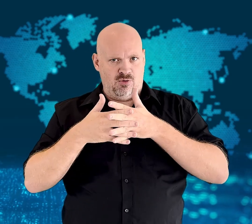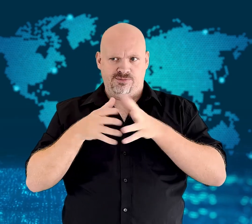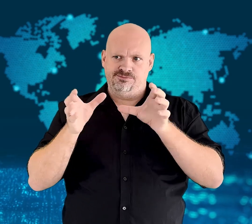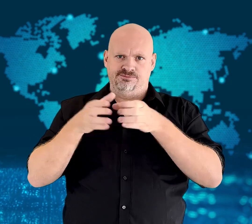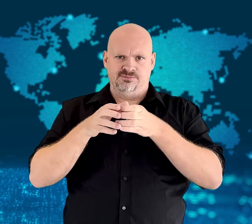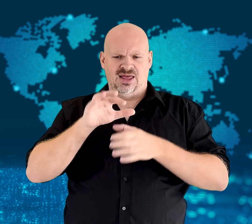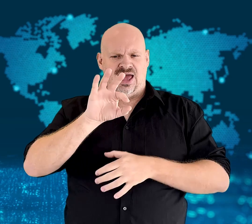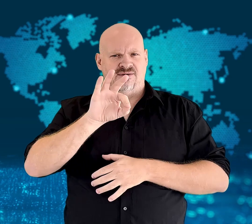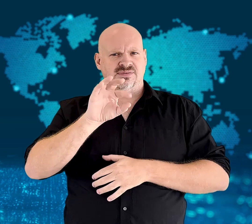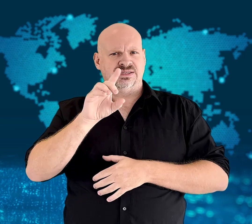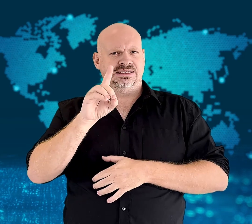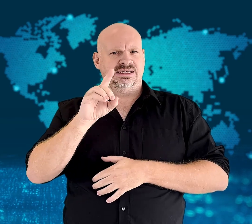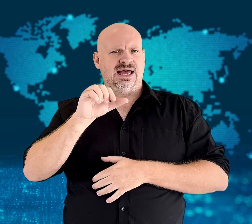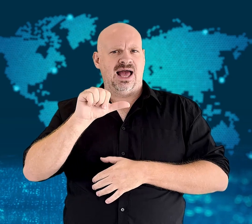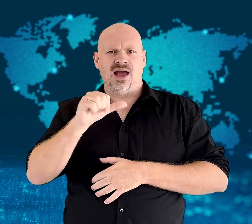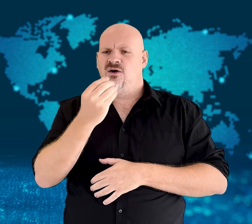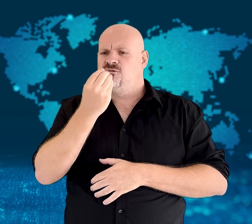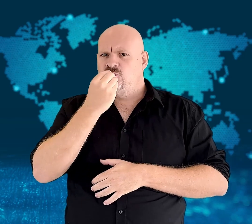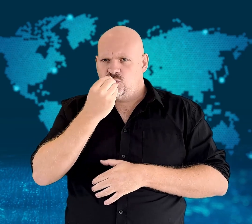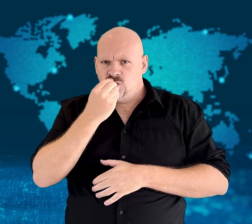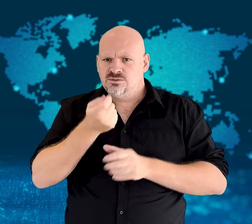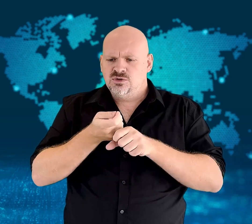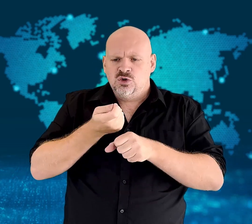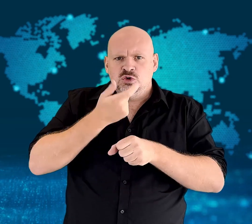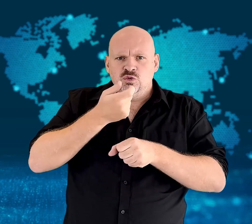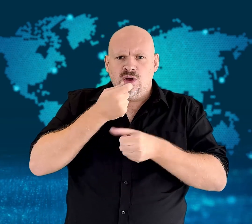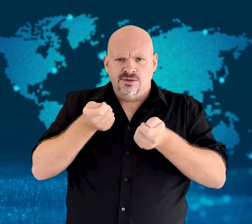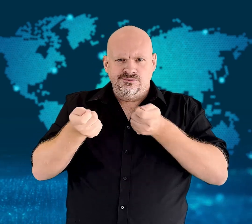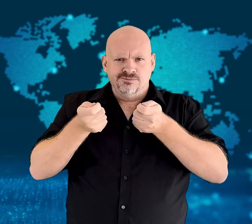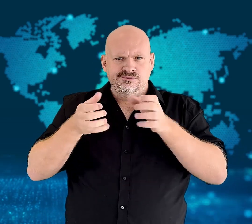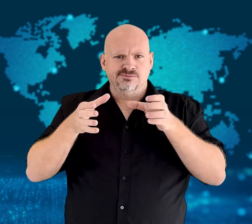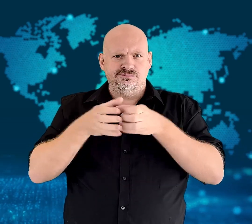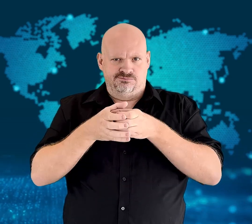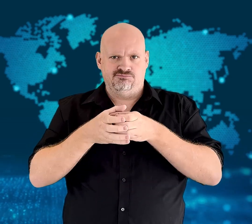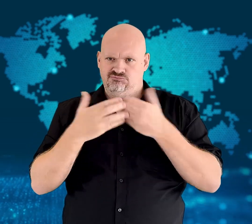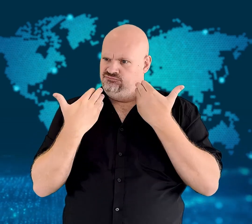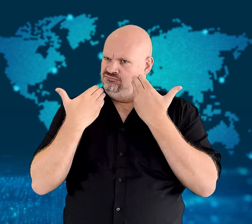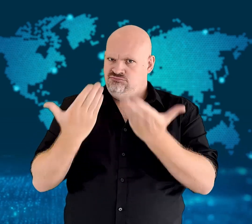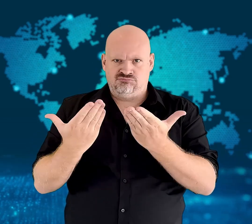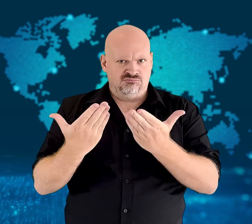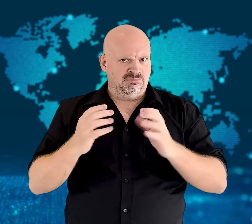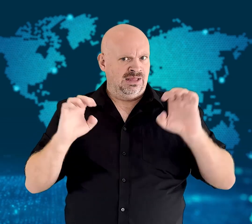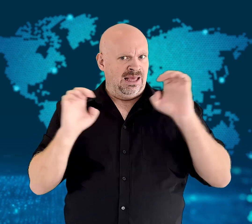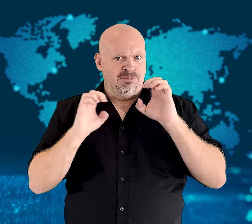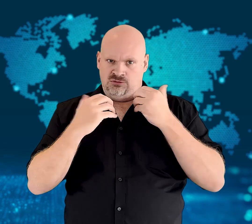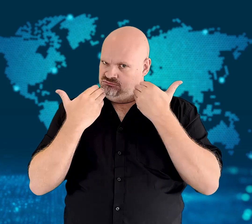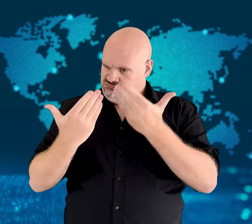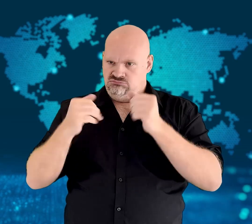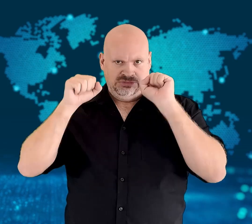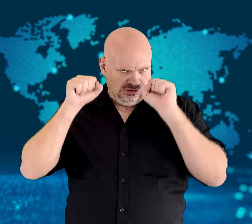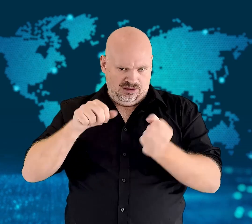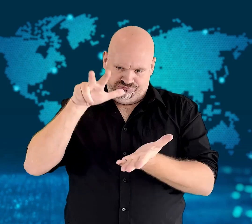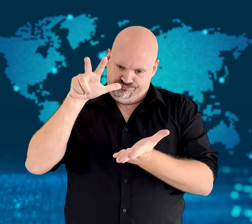for the COVID-19 vaccine first to Pfizer and BioNTech in December 2020,